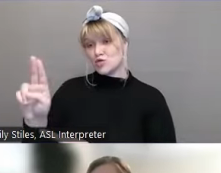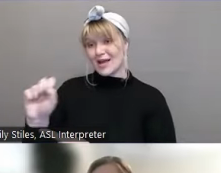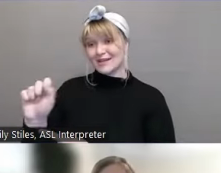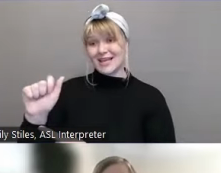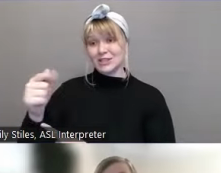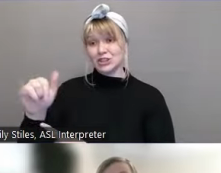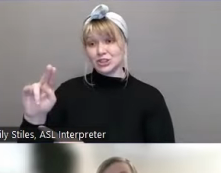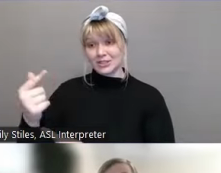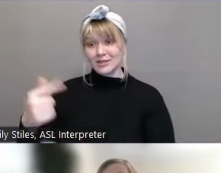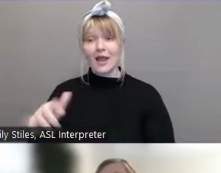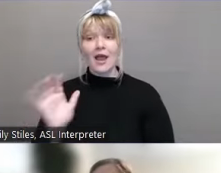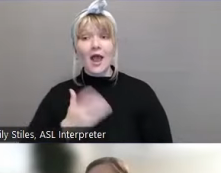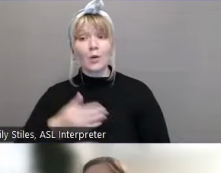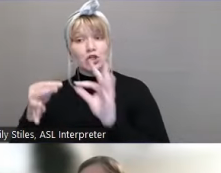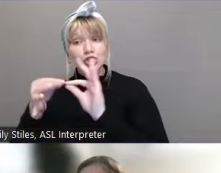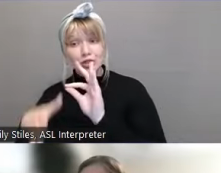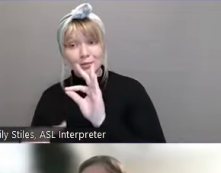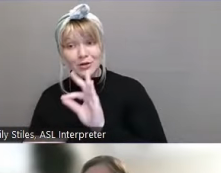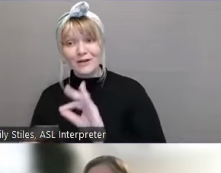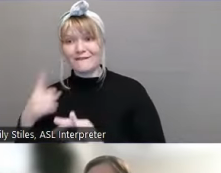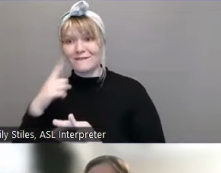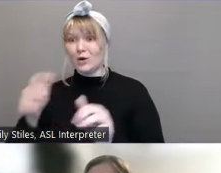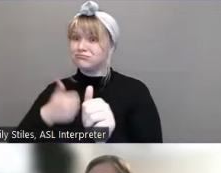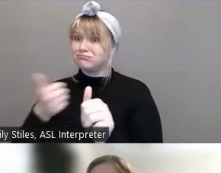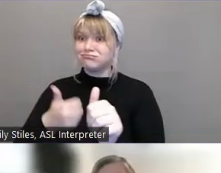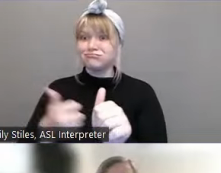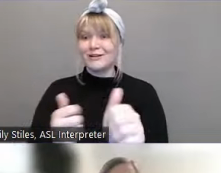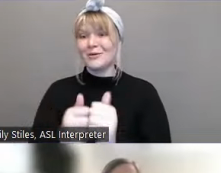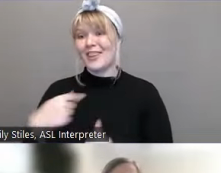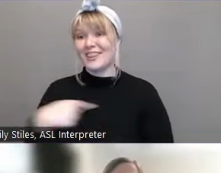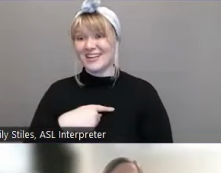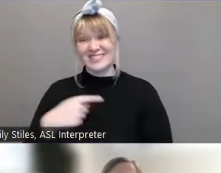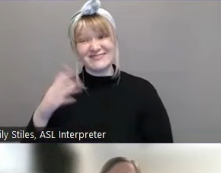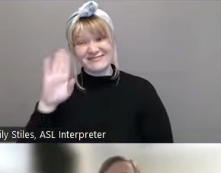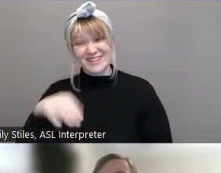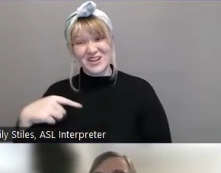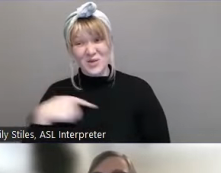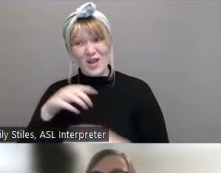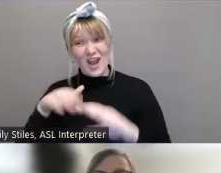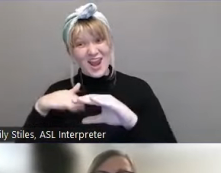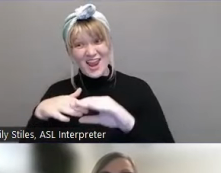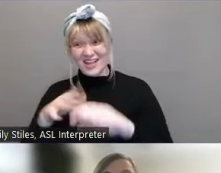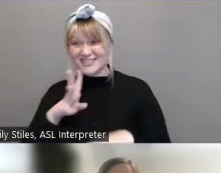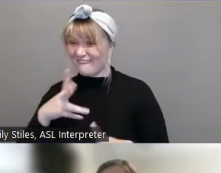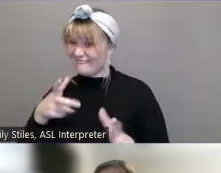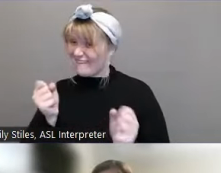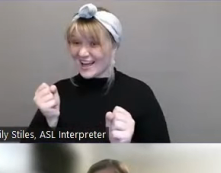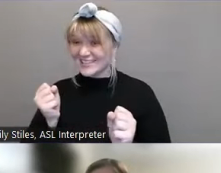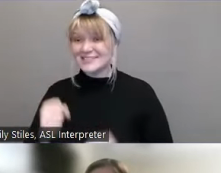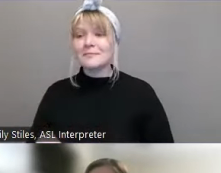interpreter for keeping up with us as we talk fast; and to Nary our CART specialist, thank